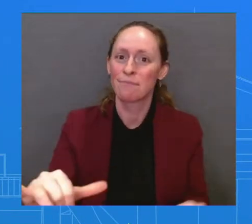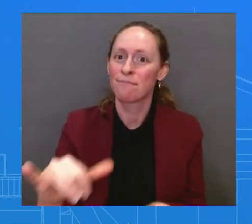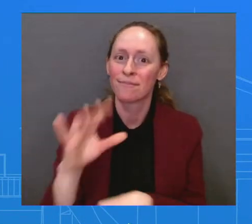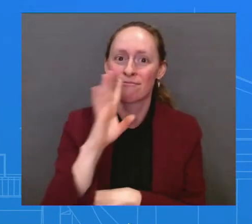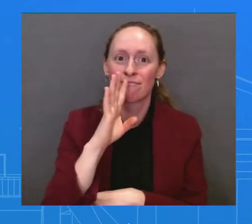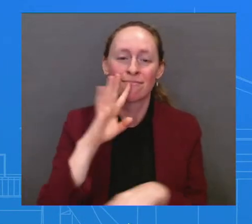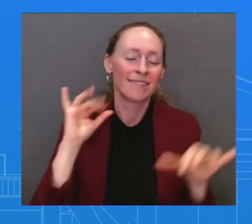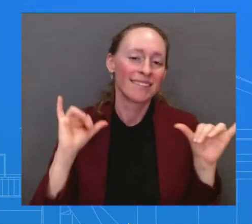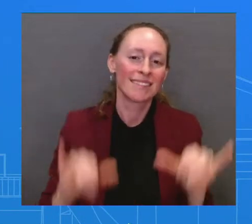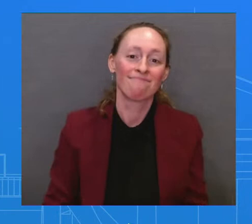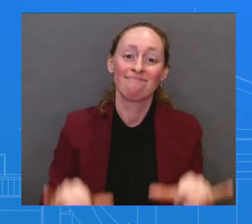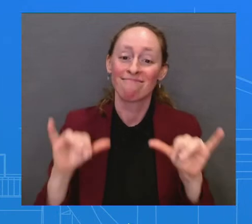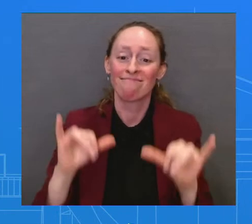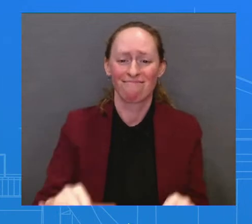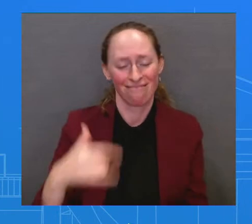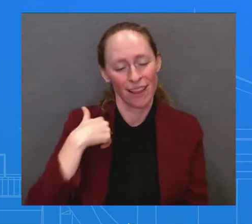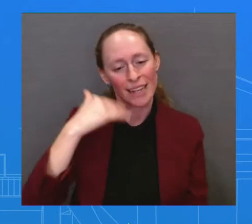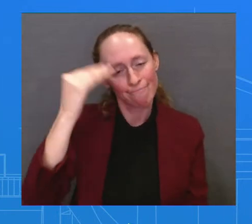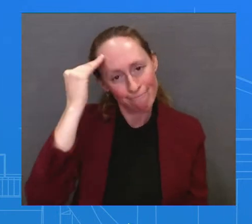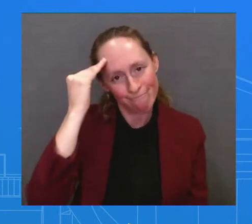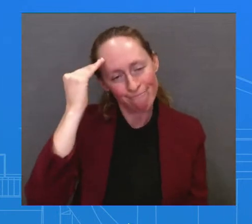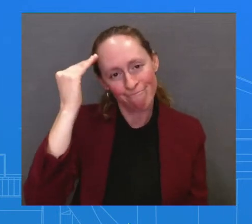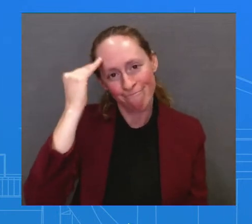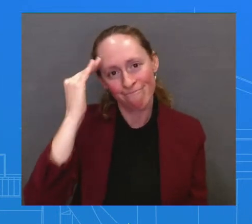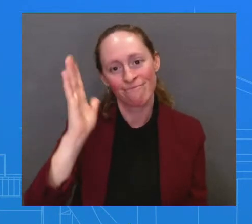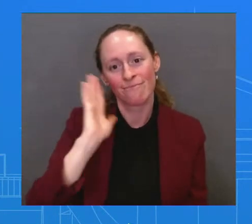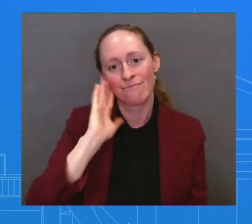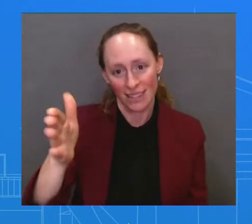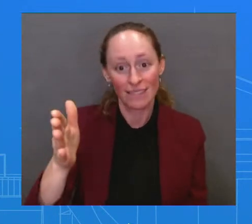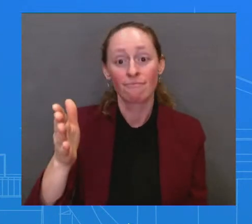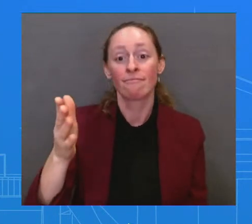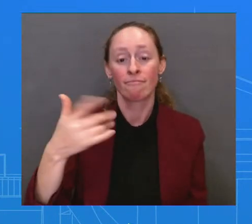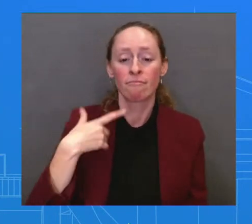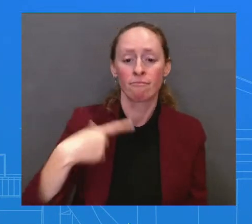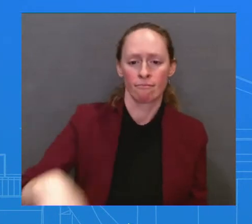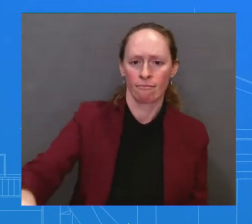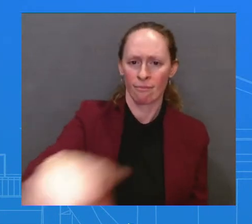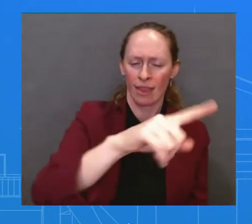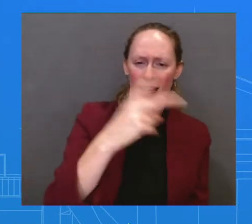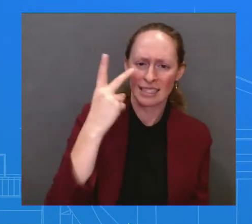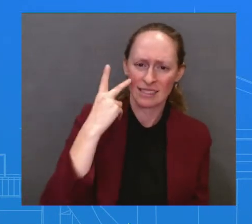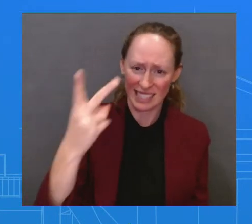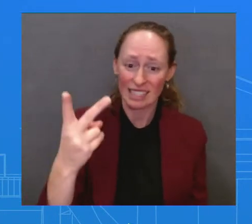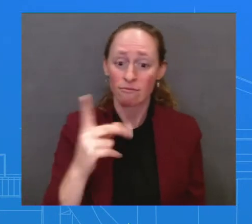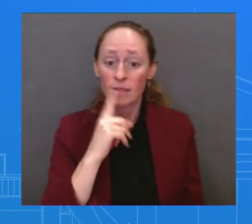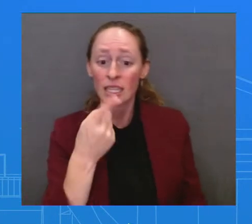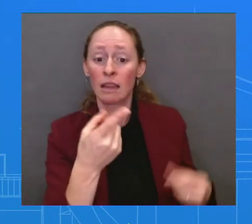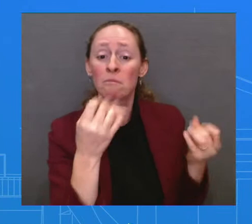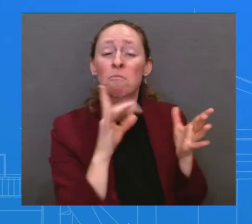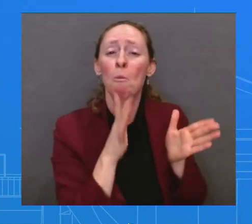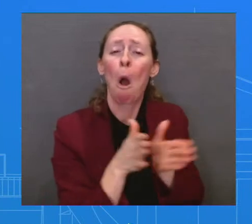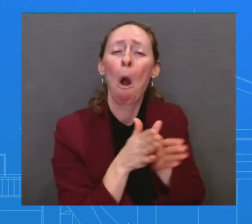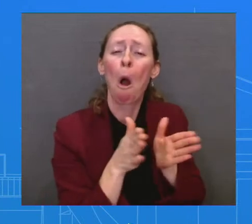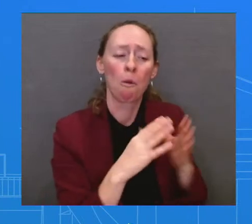There is a vocal, quite small minority of members who are raising questions. There is a very strong,